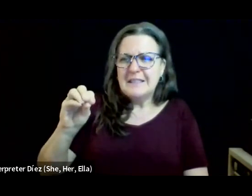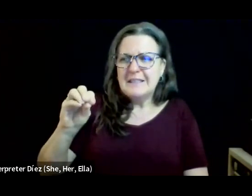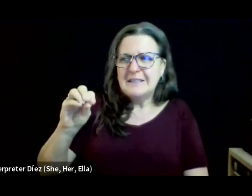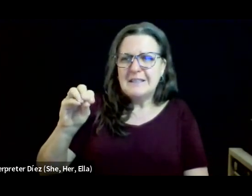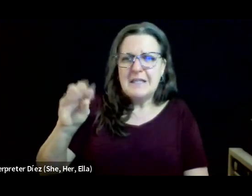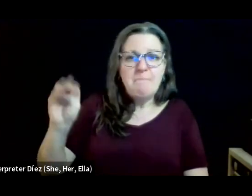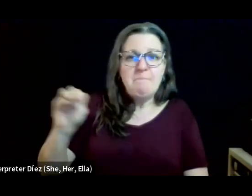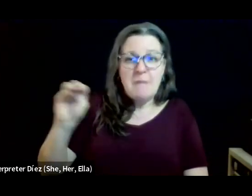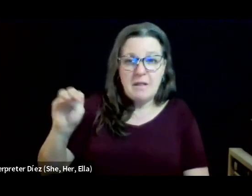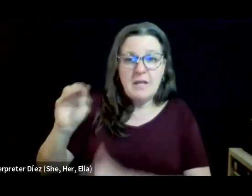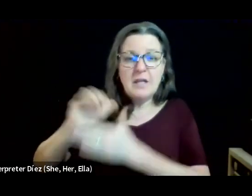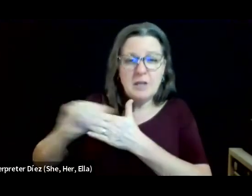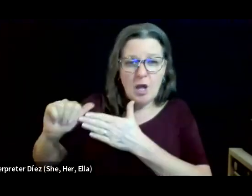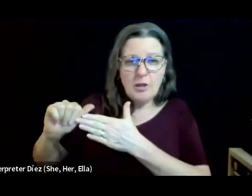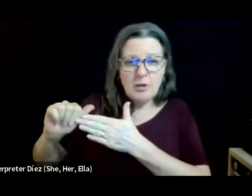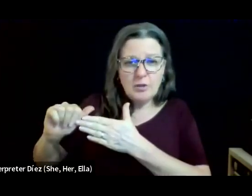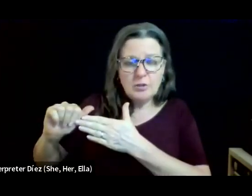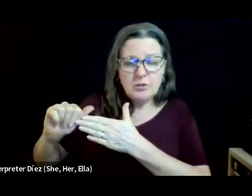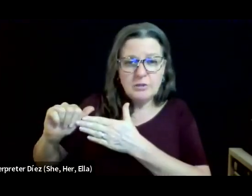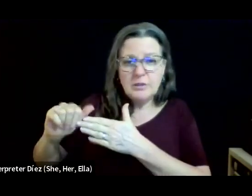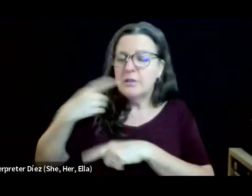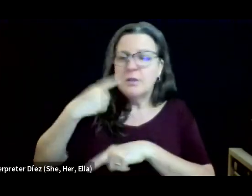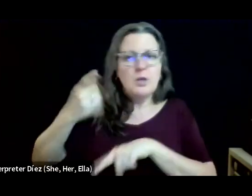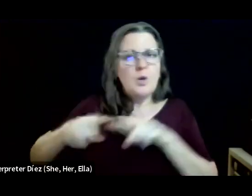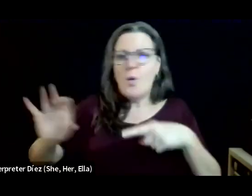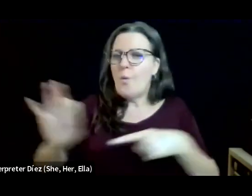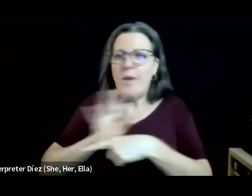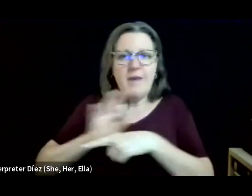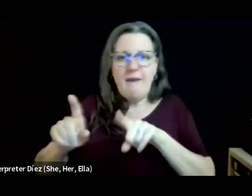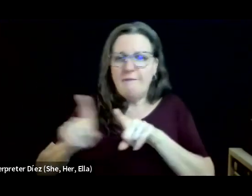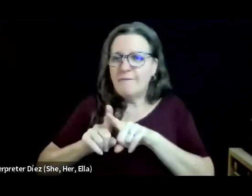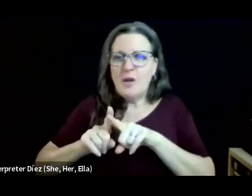You-you can't function as an institution that way.